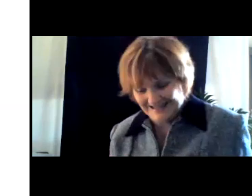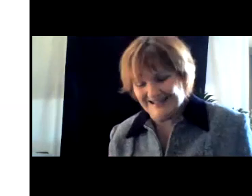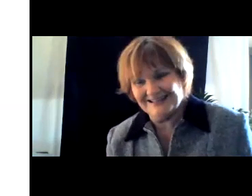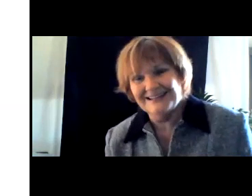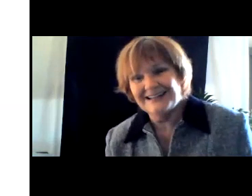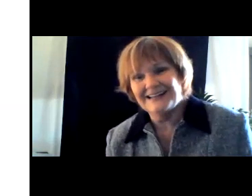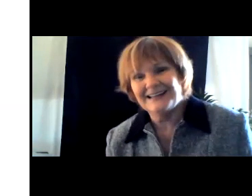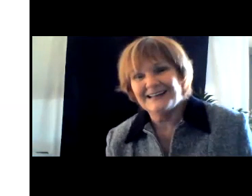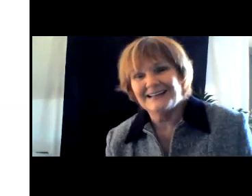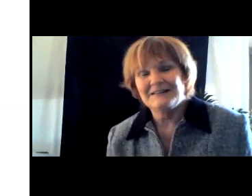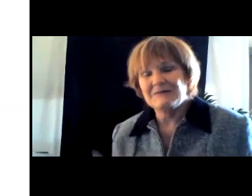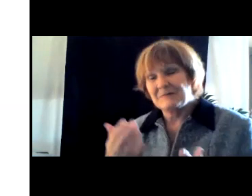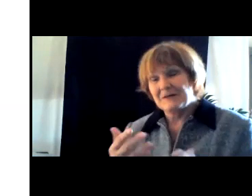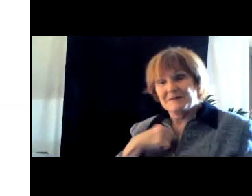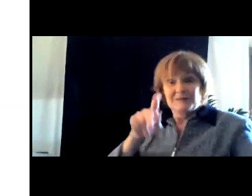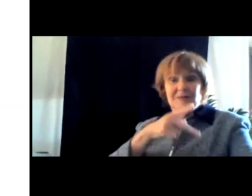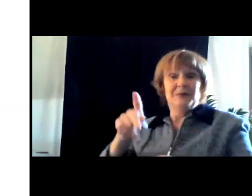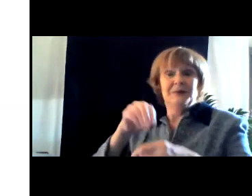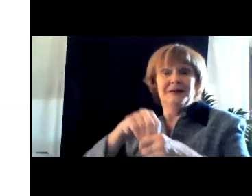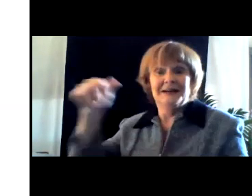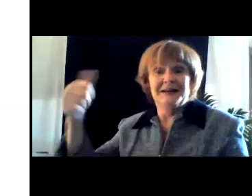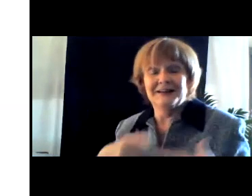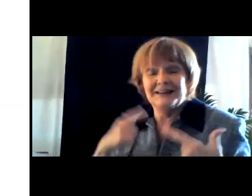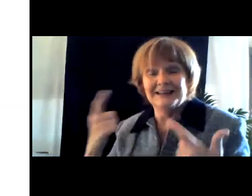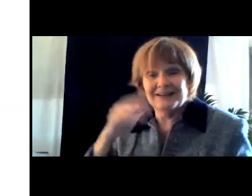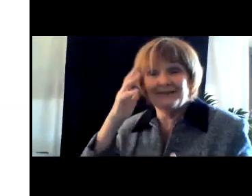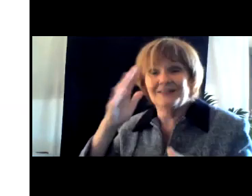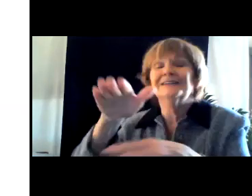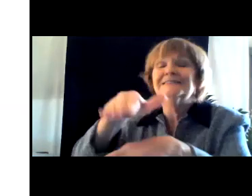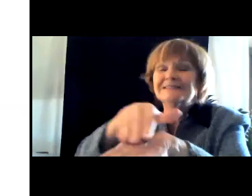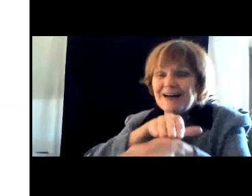to kinda go into some of these things. But I will do my best to slow it down just a little bit more.